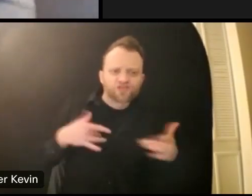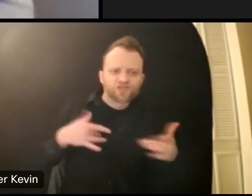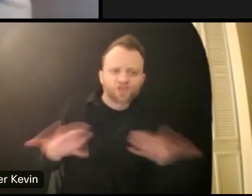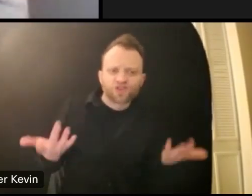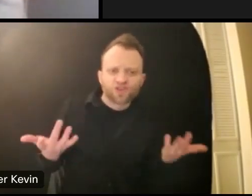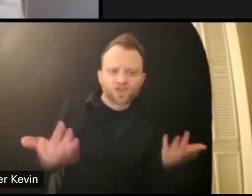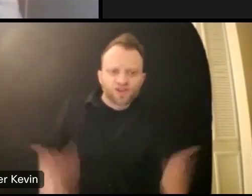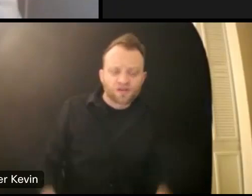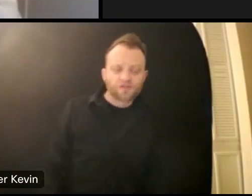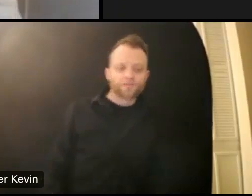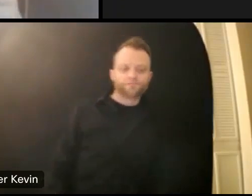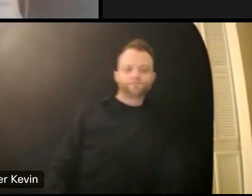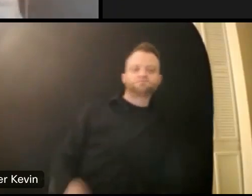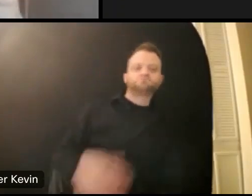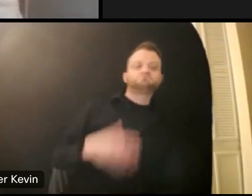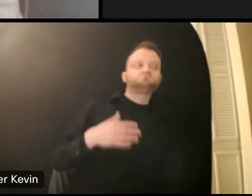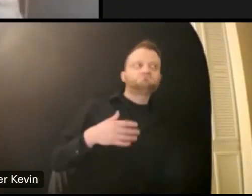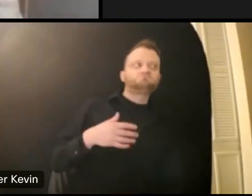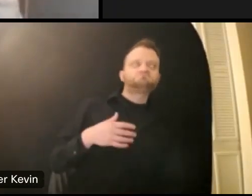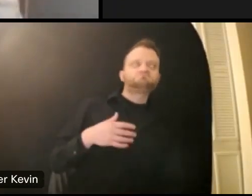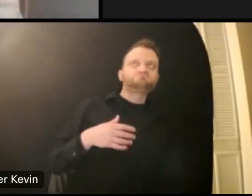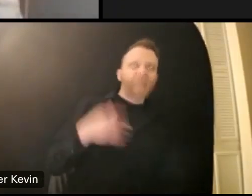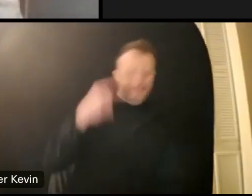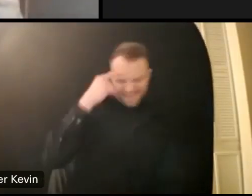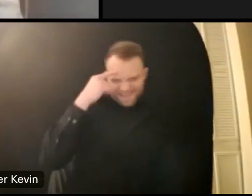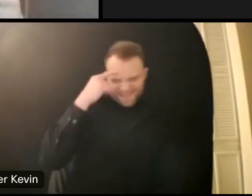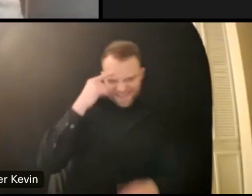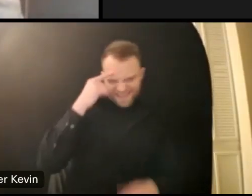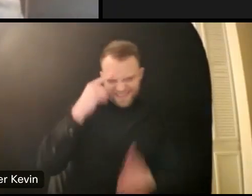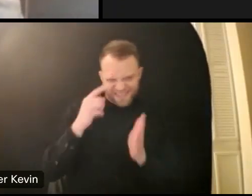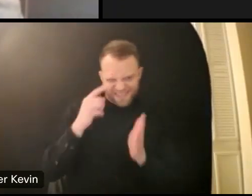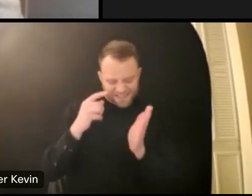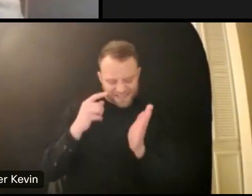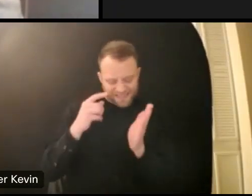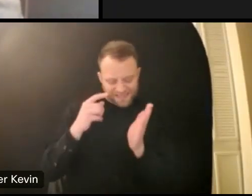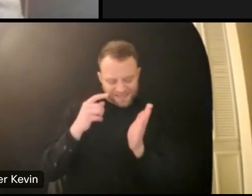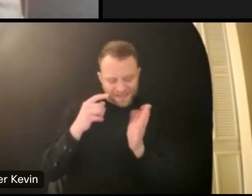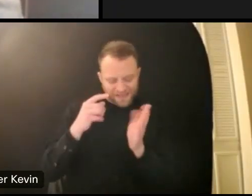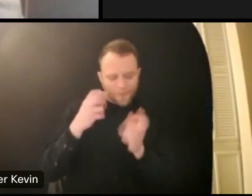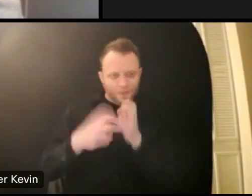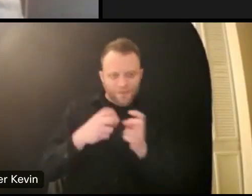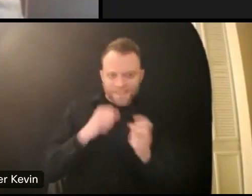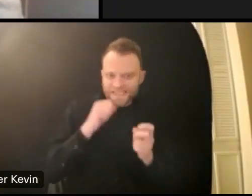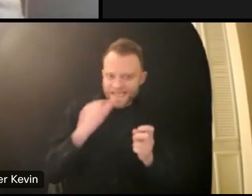It's not the phone conversations themselves whether you're using your personal phone